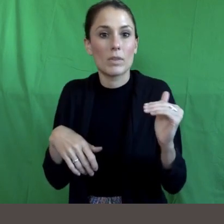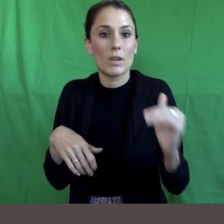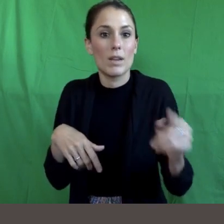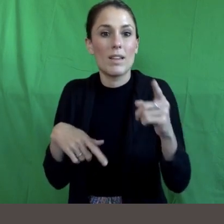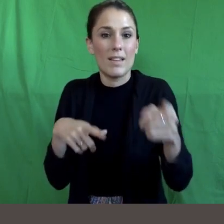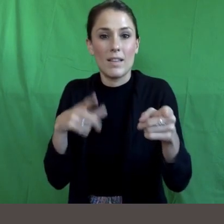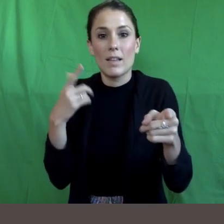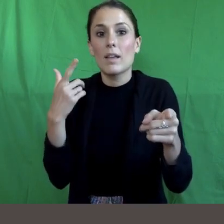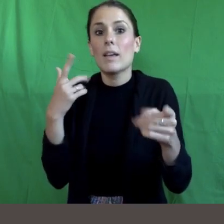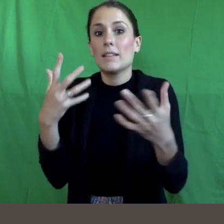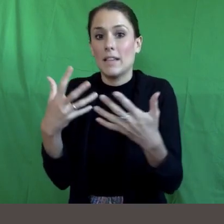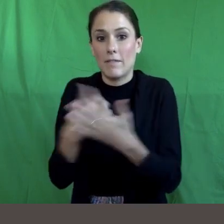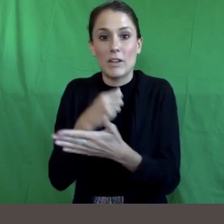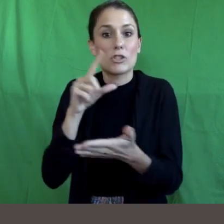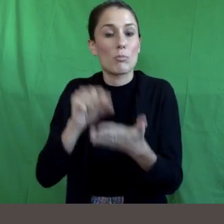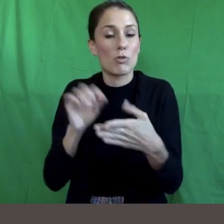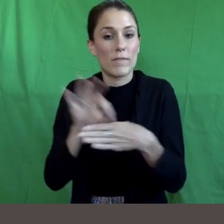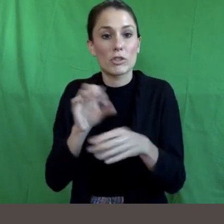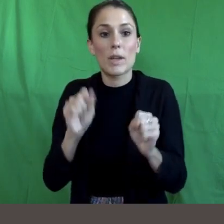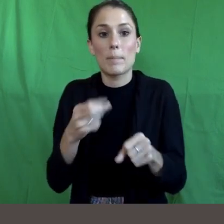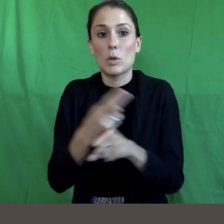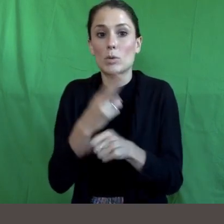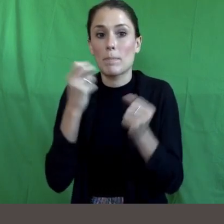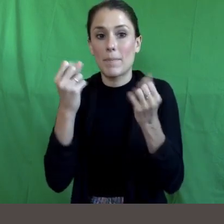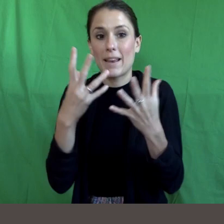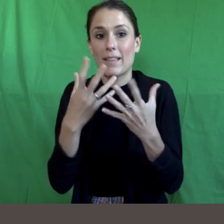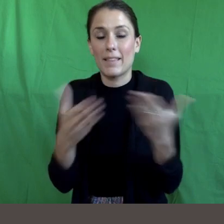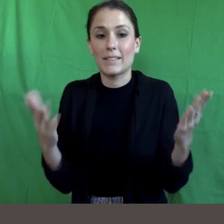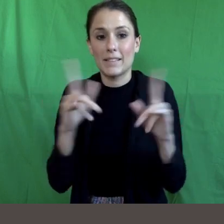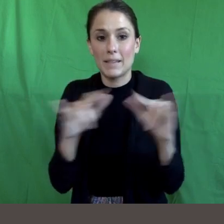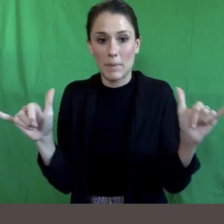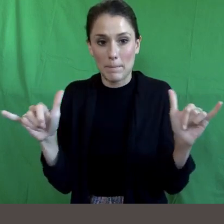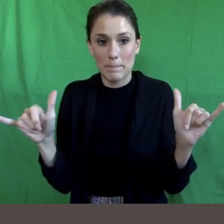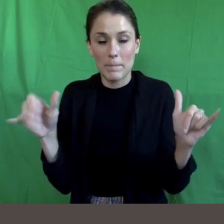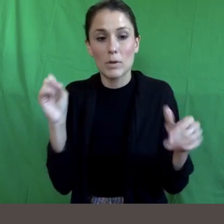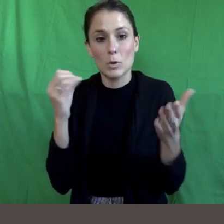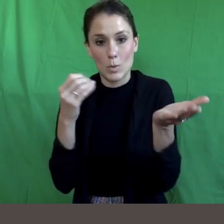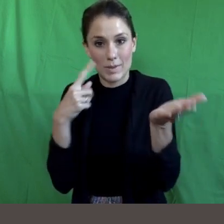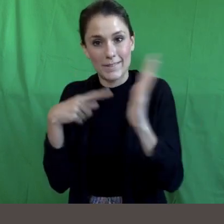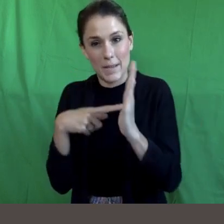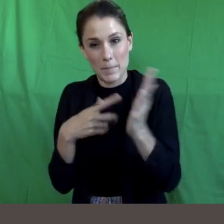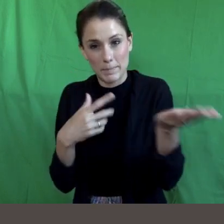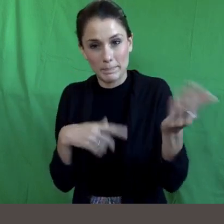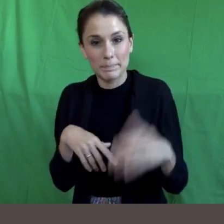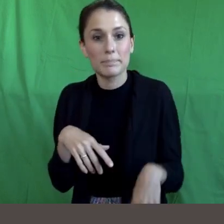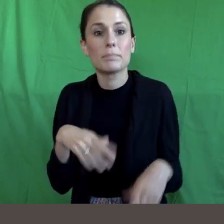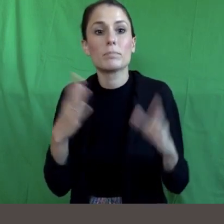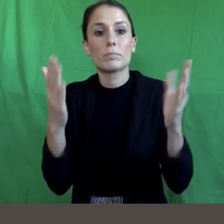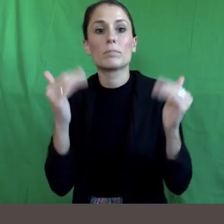That's pretty cool. As I was saying, this takes advantage of the fact that the print function can be used to print multiple items at once. So here's another example.